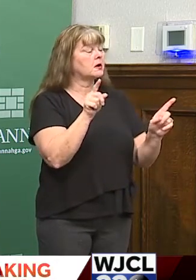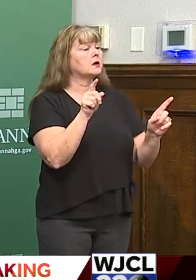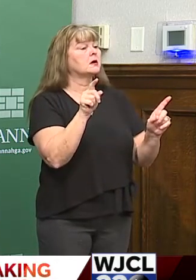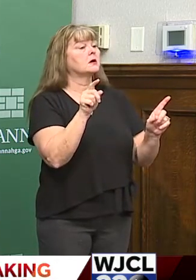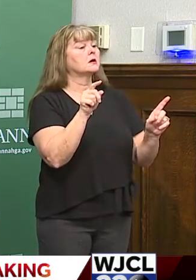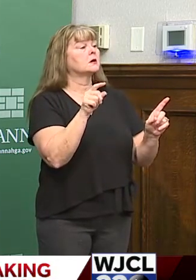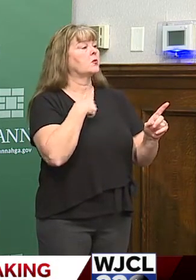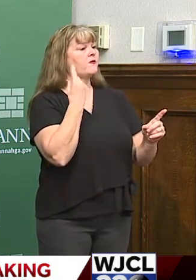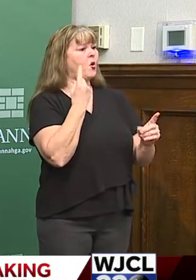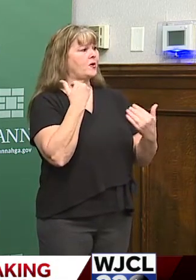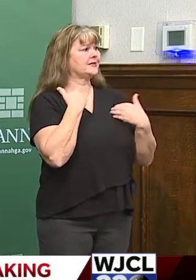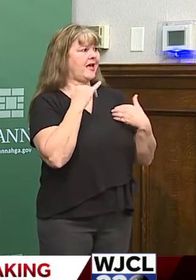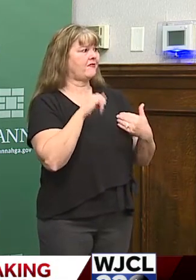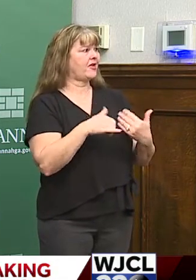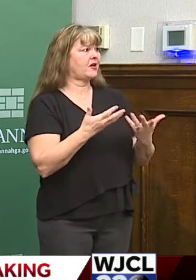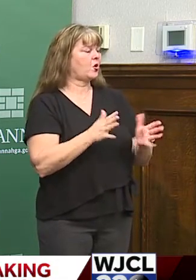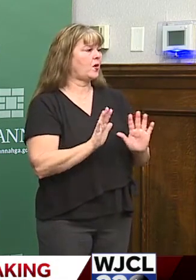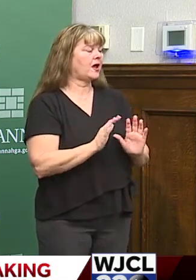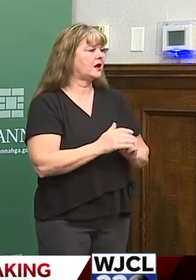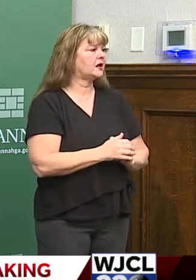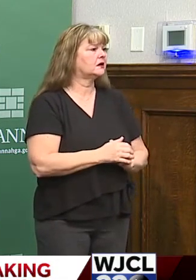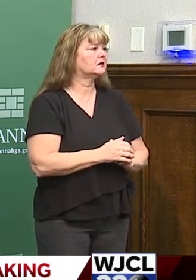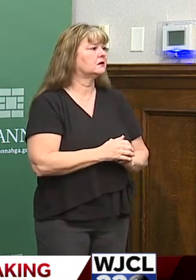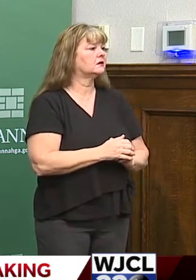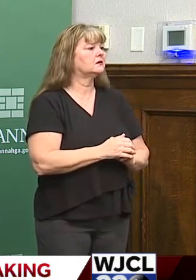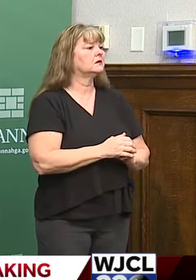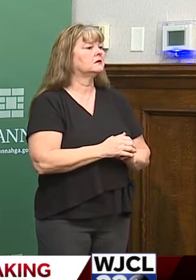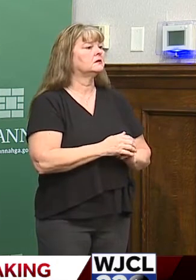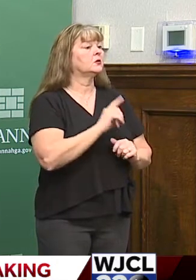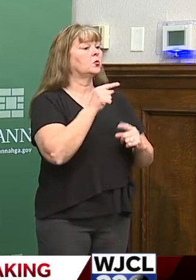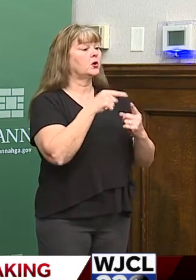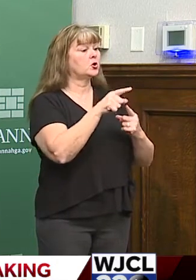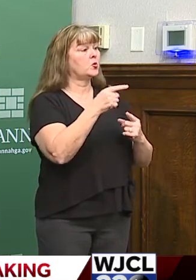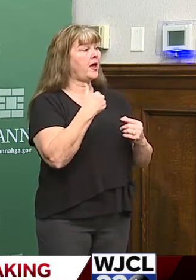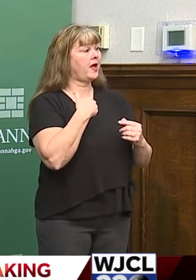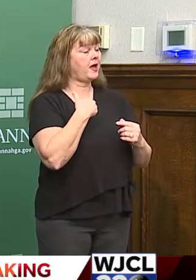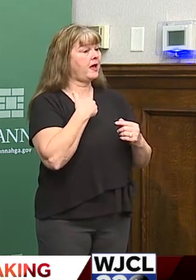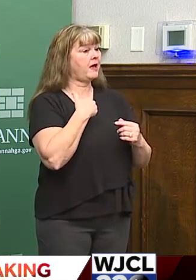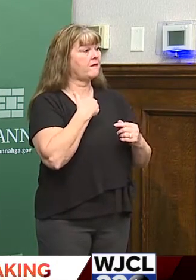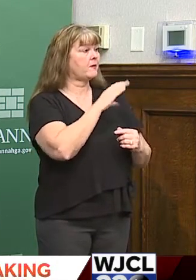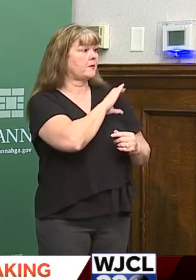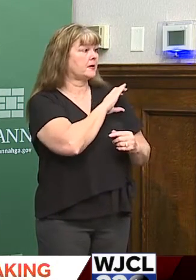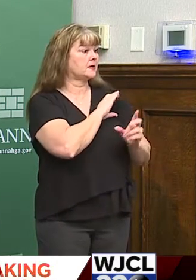PEOPLE HAVE MADE A BIG ISSUE ABOUT THE DRONES. THE FACT OF THE MATTER IS WE'VE ALWAYS HAD THE DRONES.